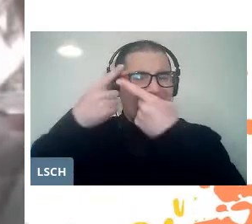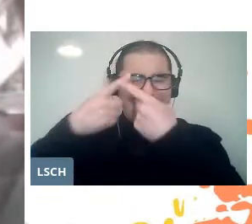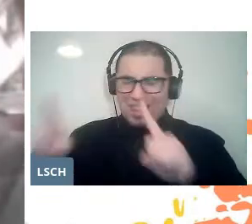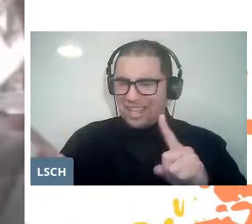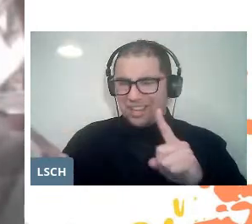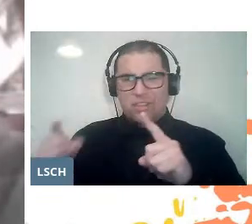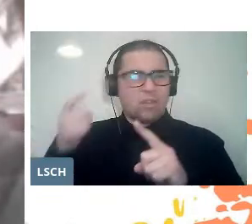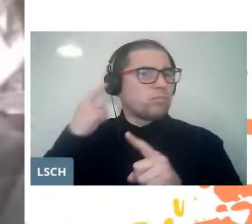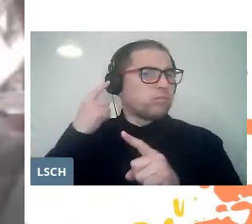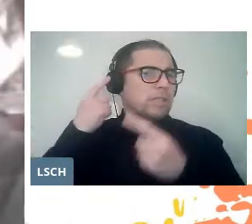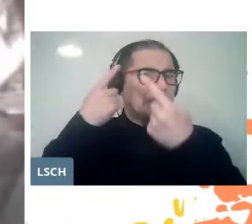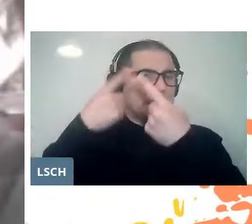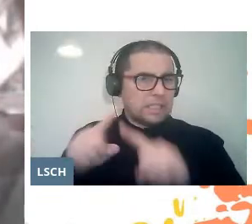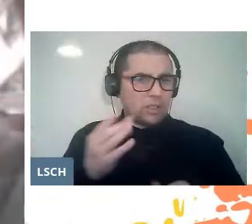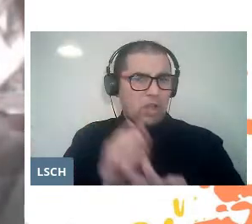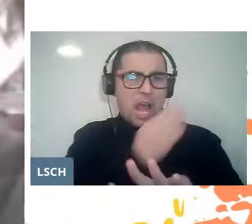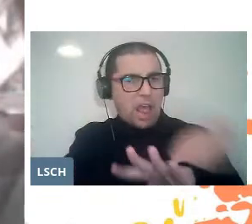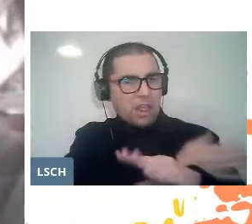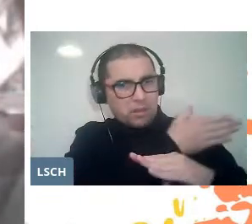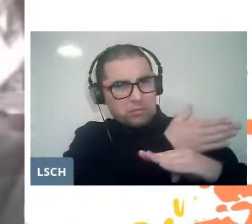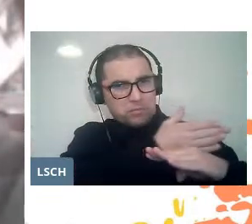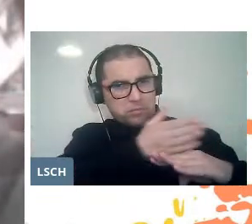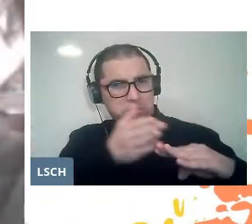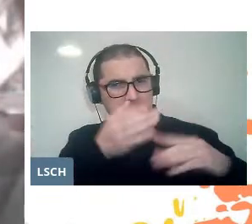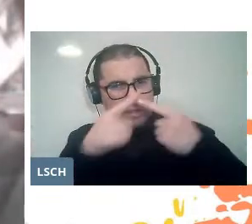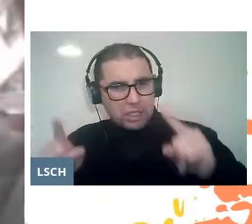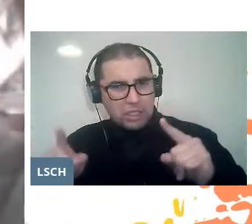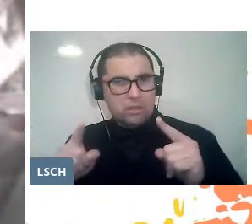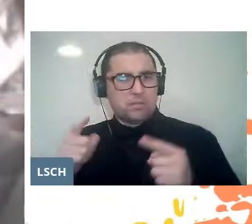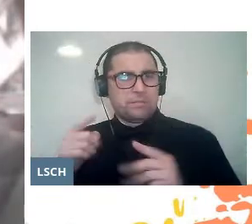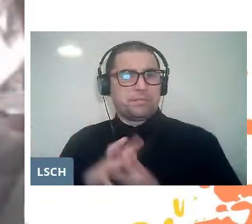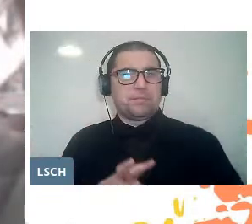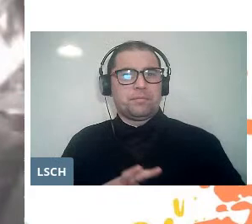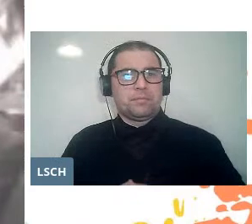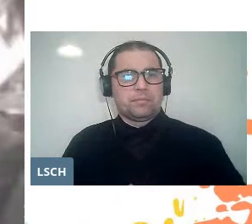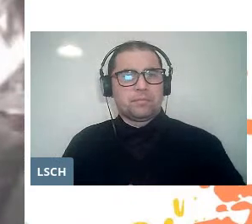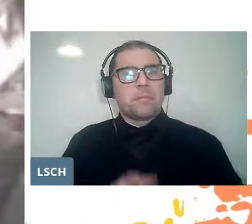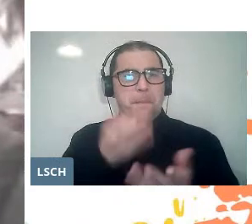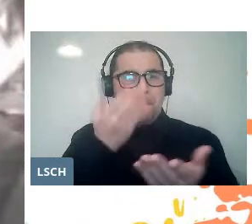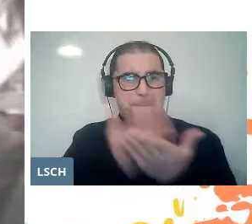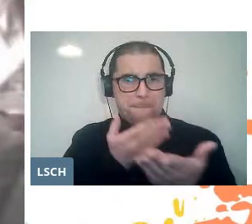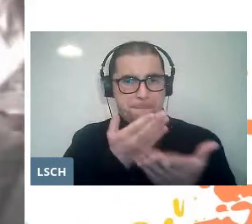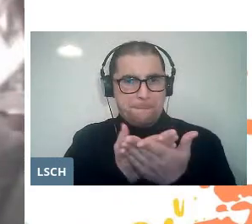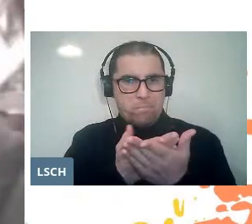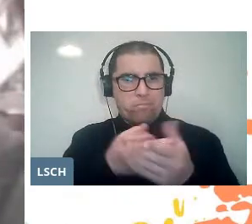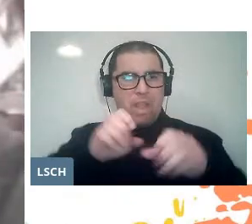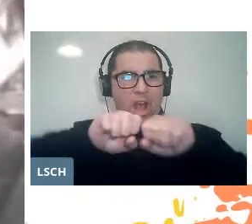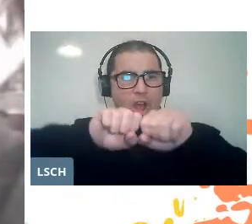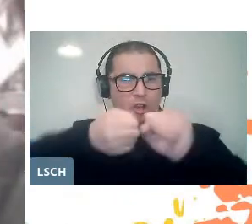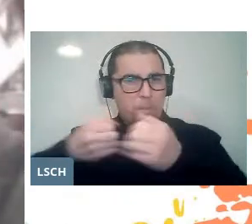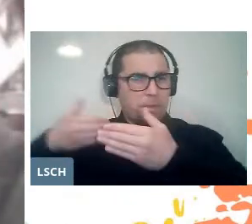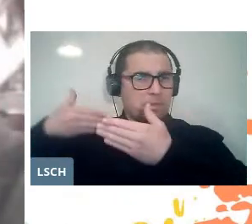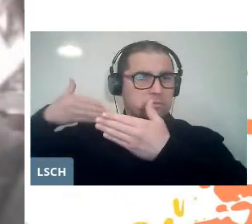than his predecessors. That is to say, it proposes the rupture with respect to the concept